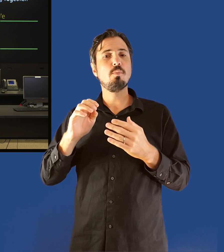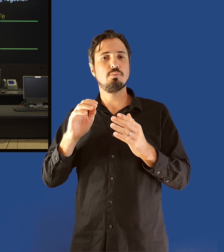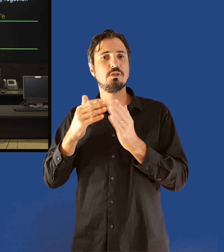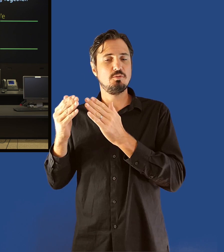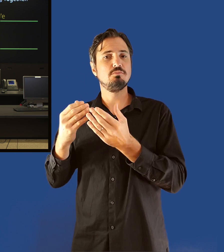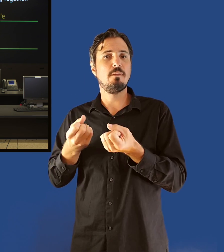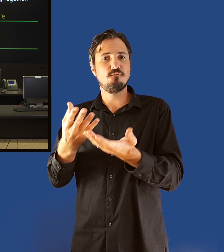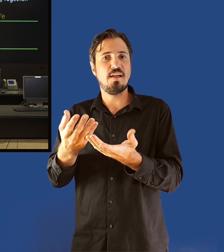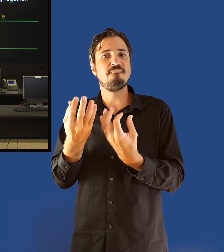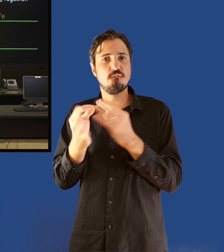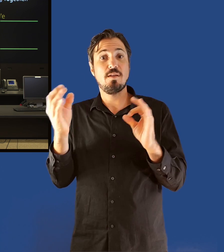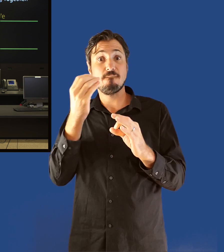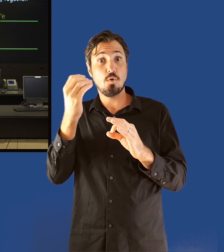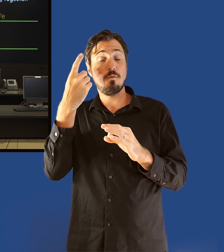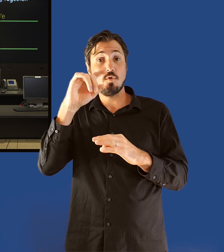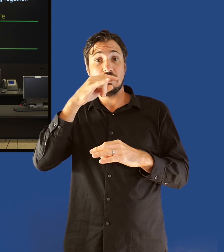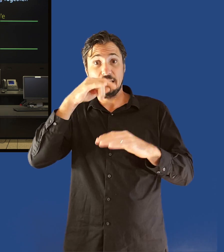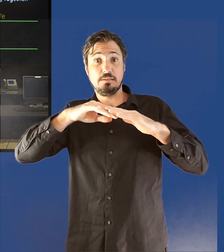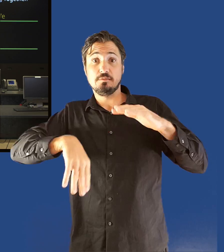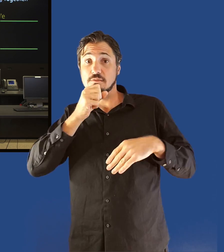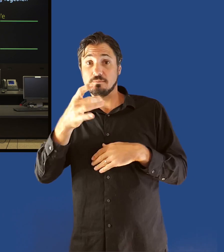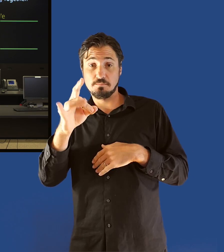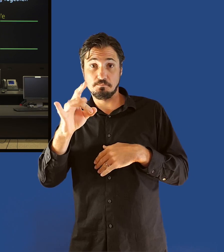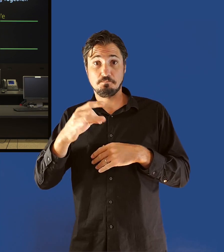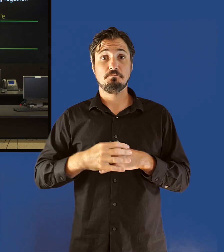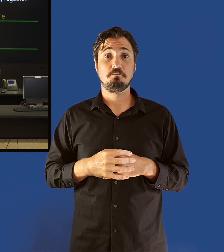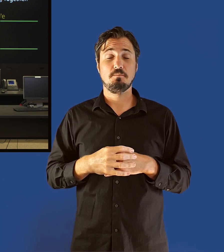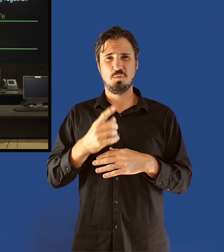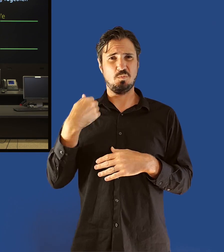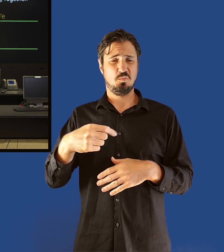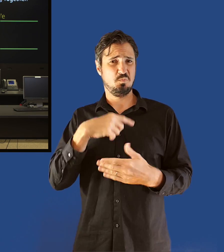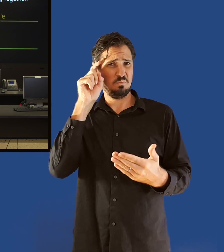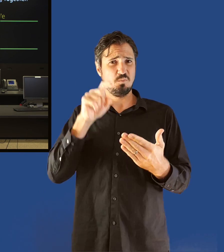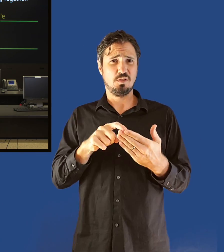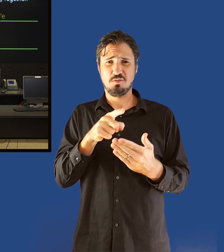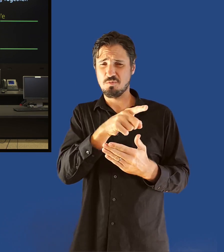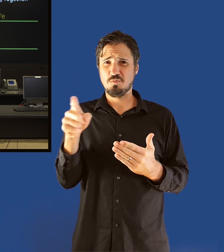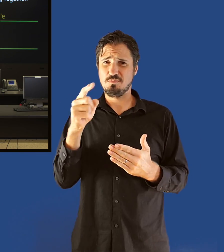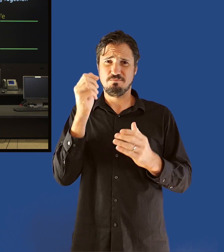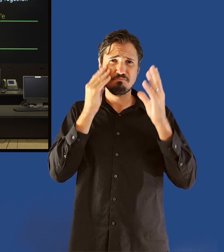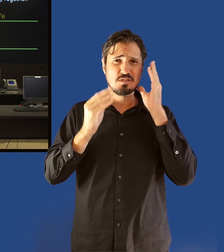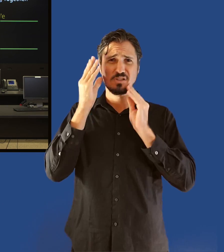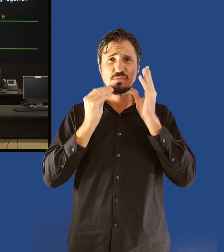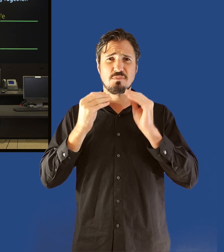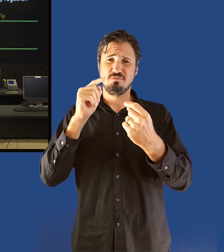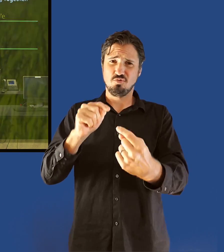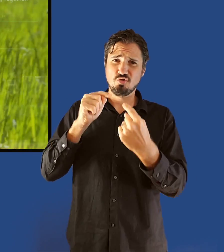As members of this community, we recognize and share many of the challenge’s families are facing on our island due to COVID-19.